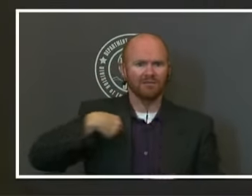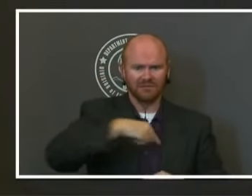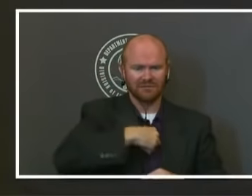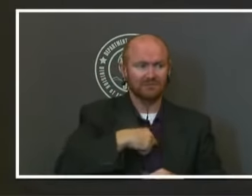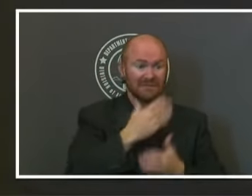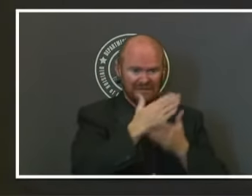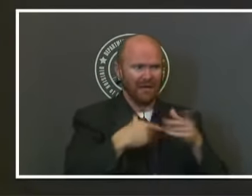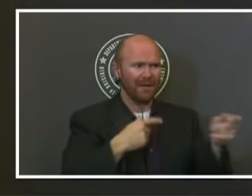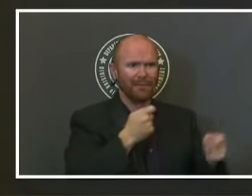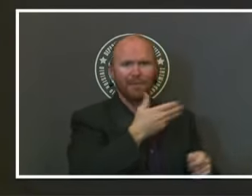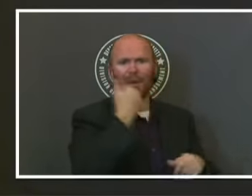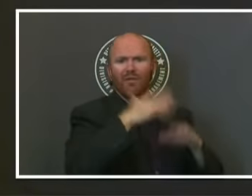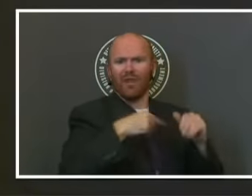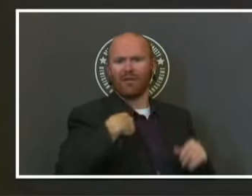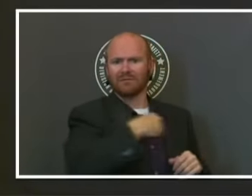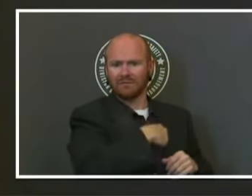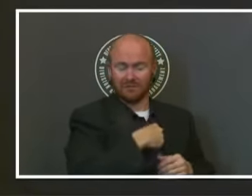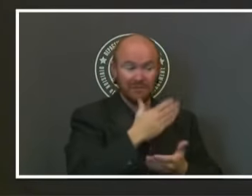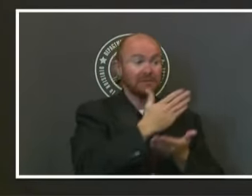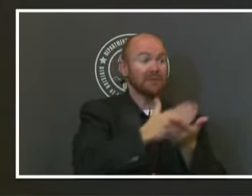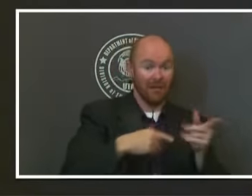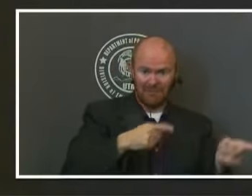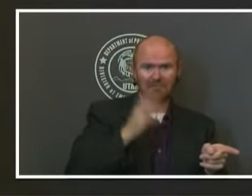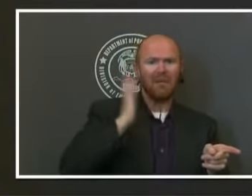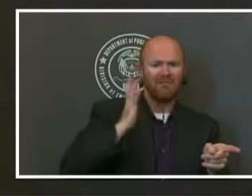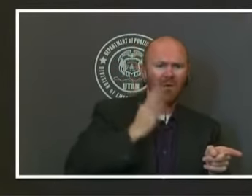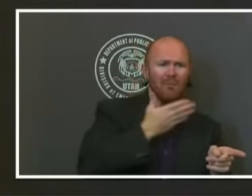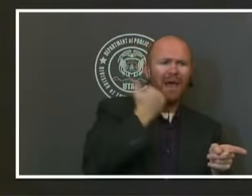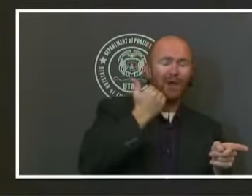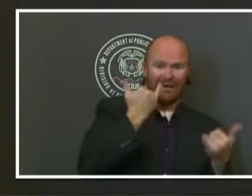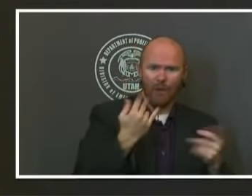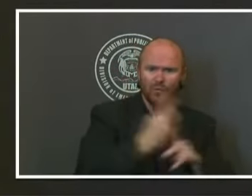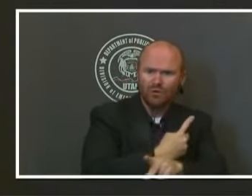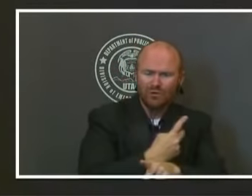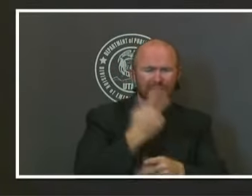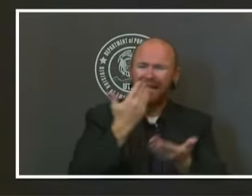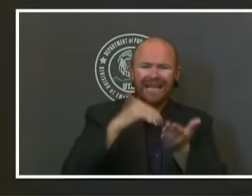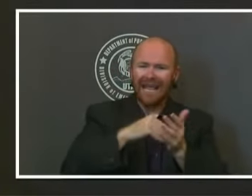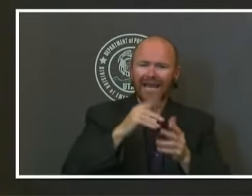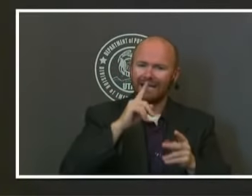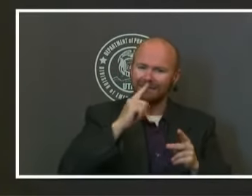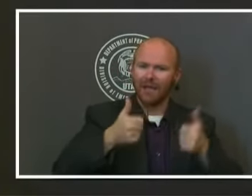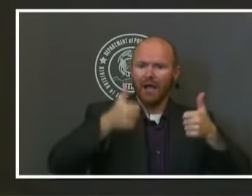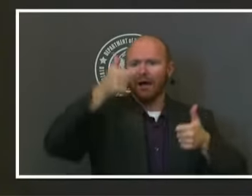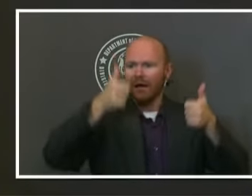our worse